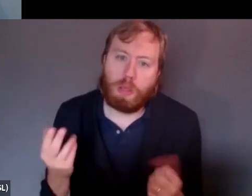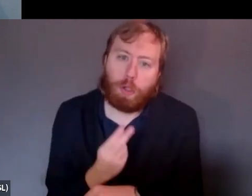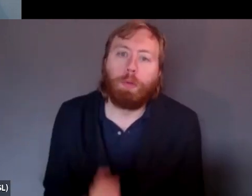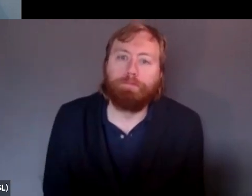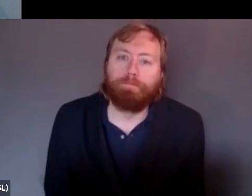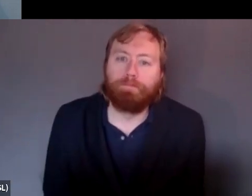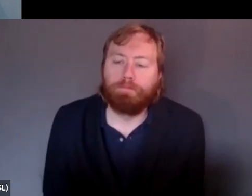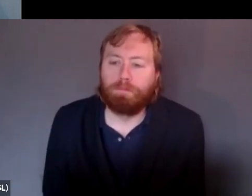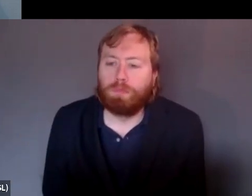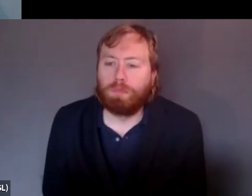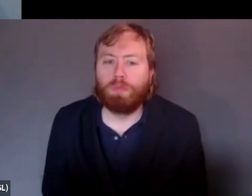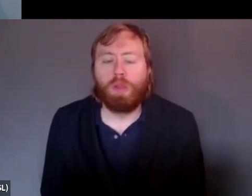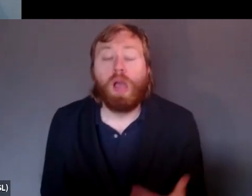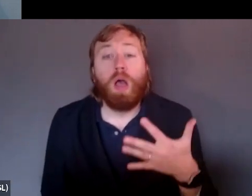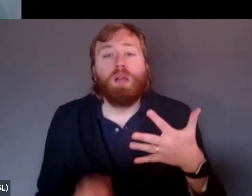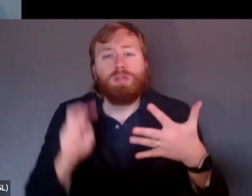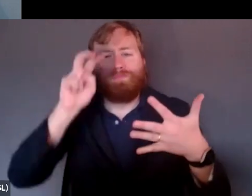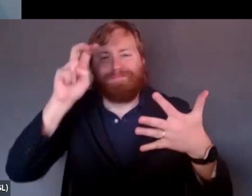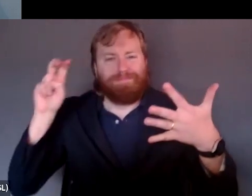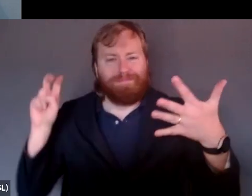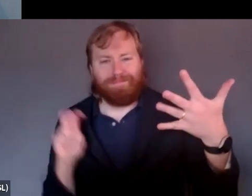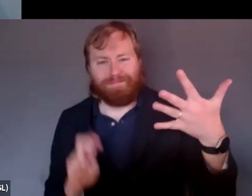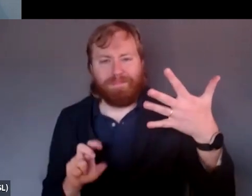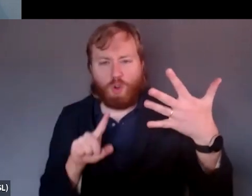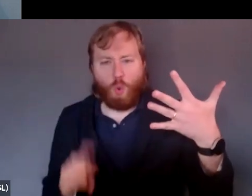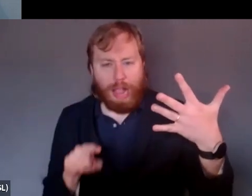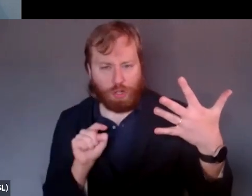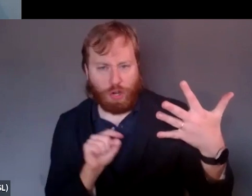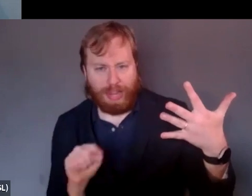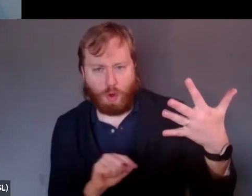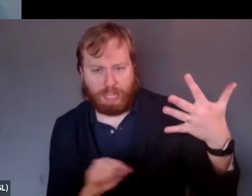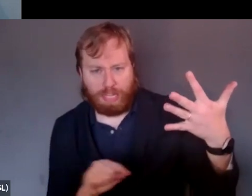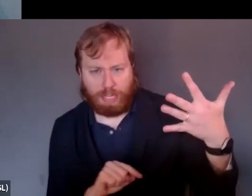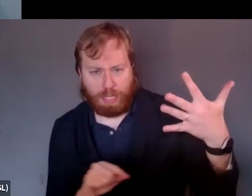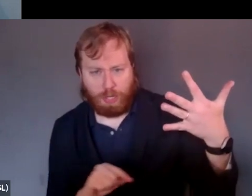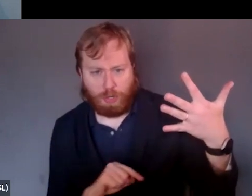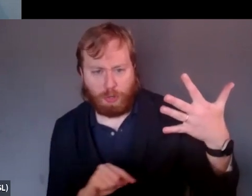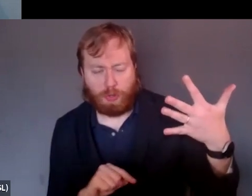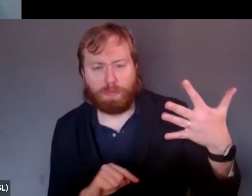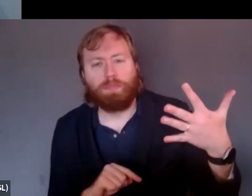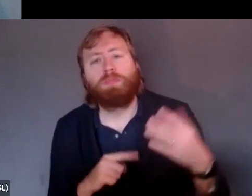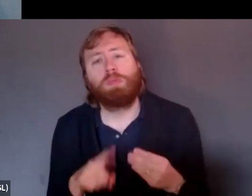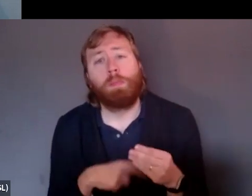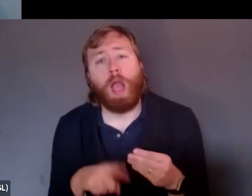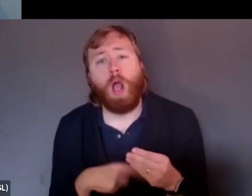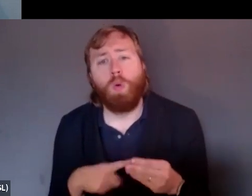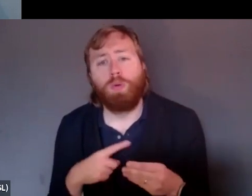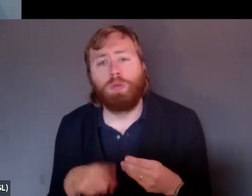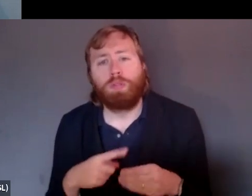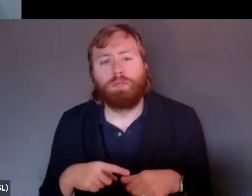I want to jump down to-- there was a question about timeline and then another one